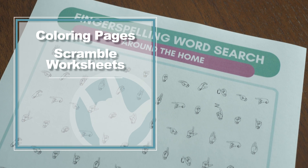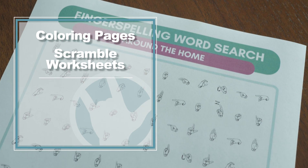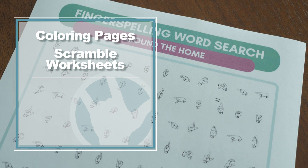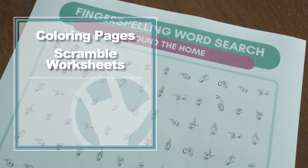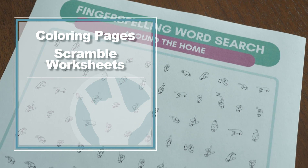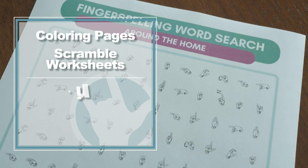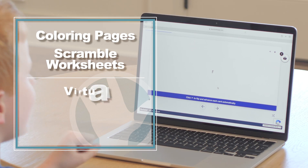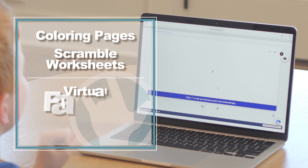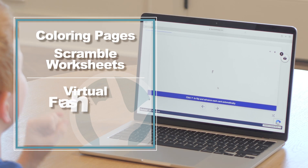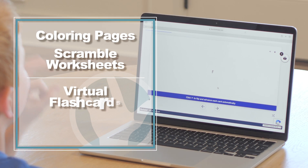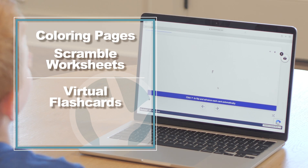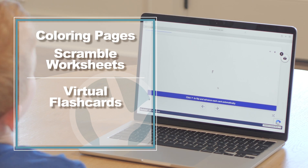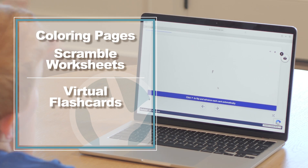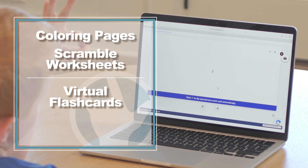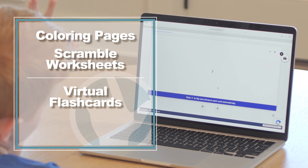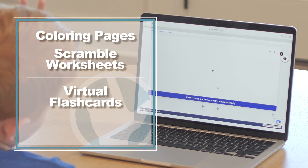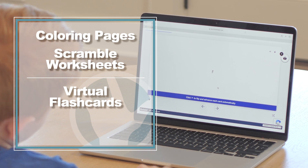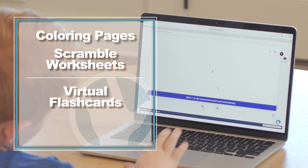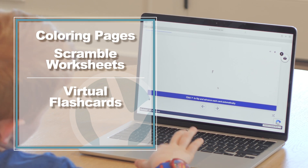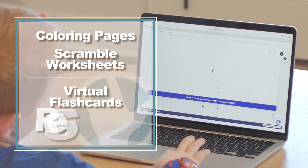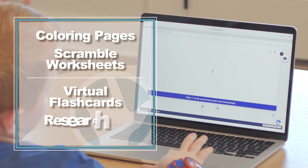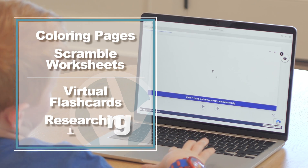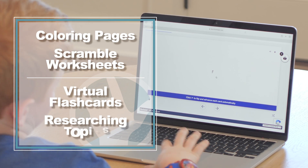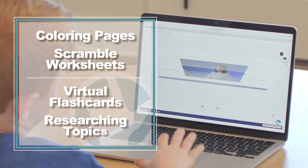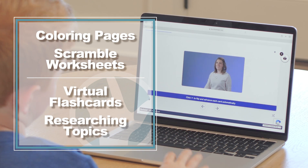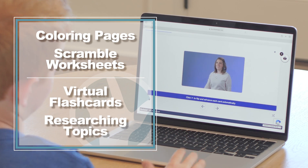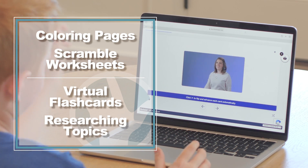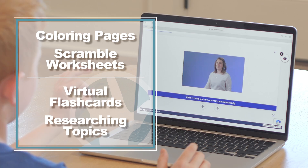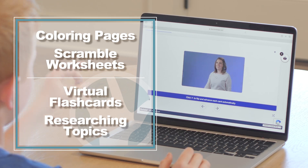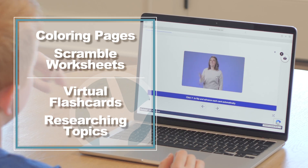or virtual flashcards, to researching about a certain topic.